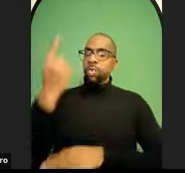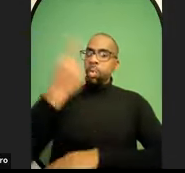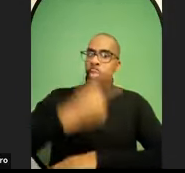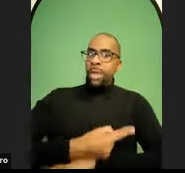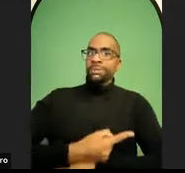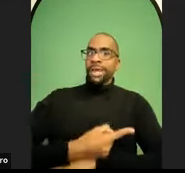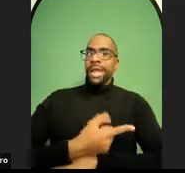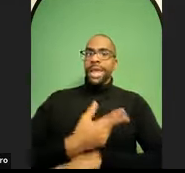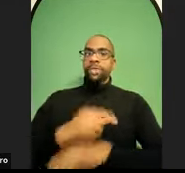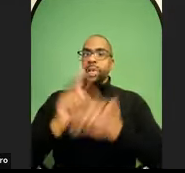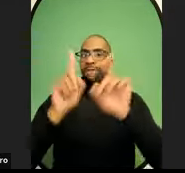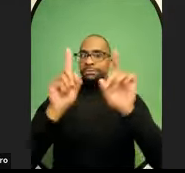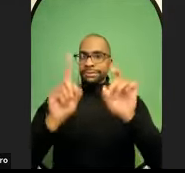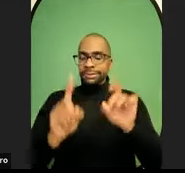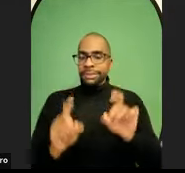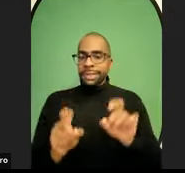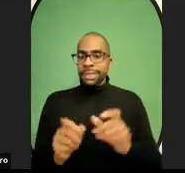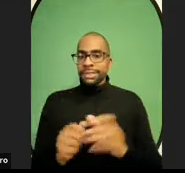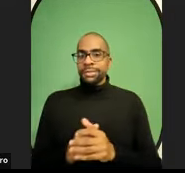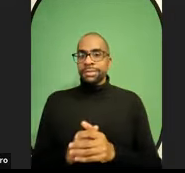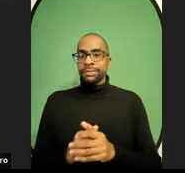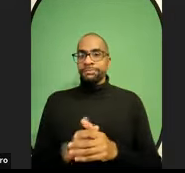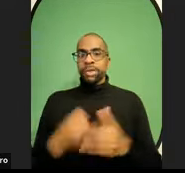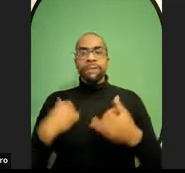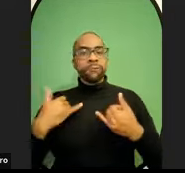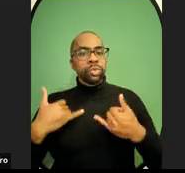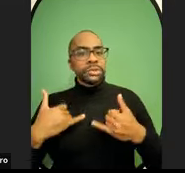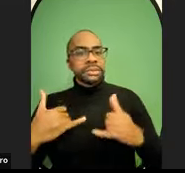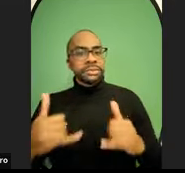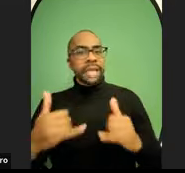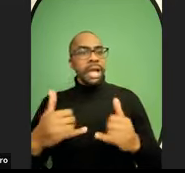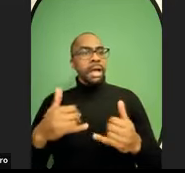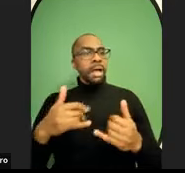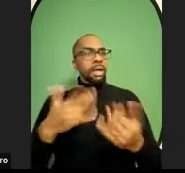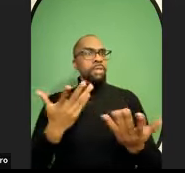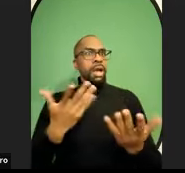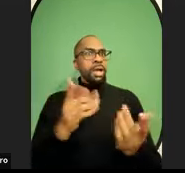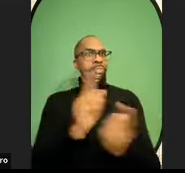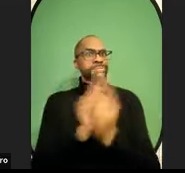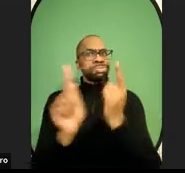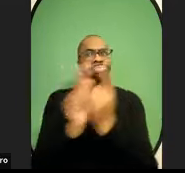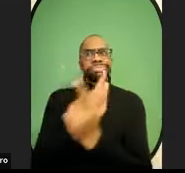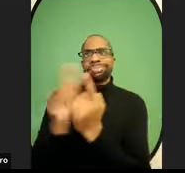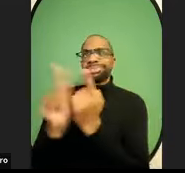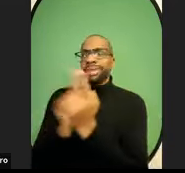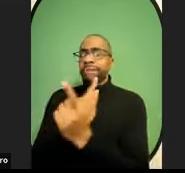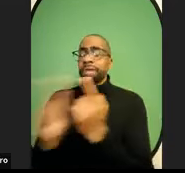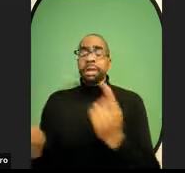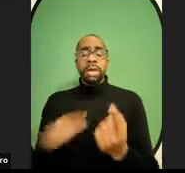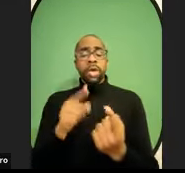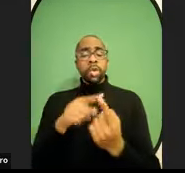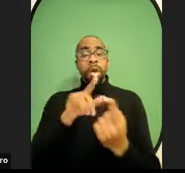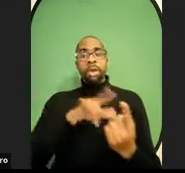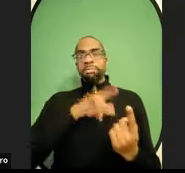But even after your 24 hour covert has to come back home and back. densely populated area and and